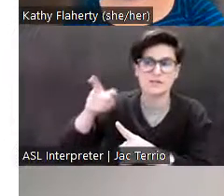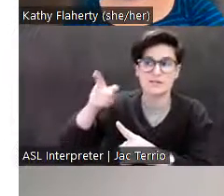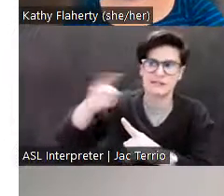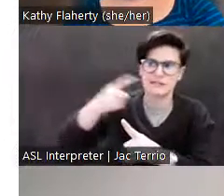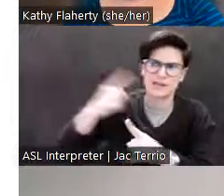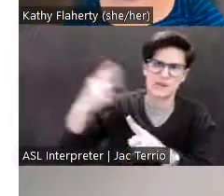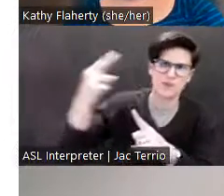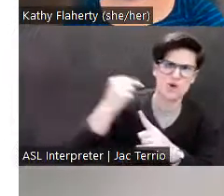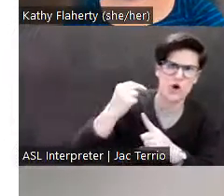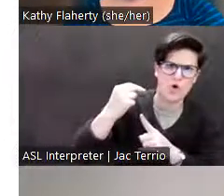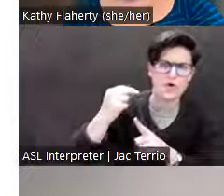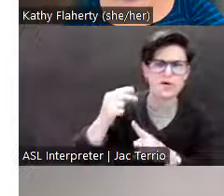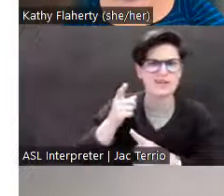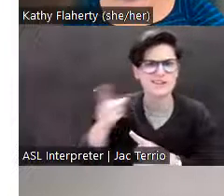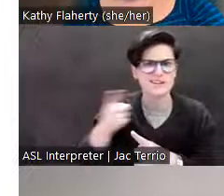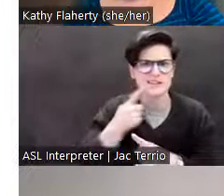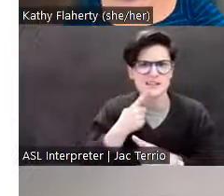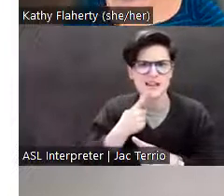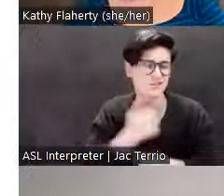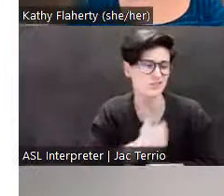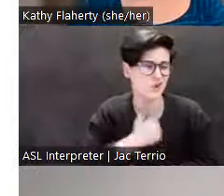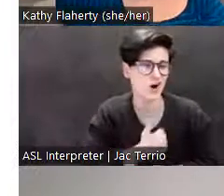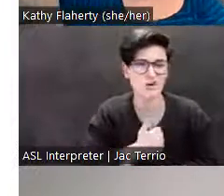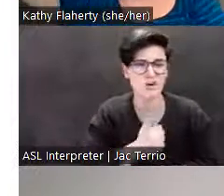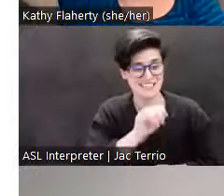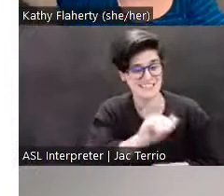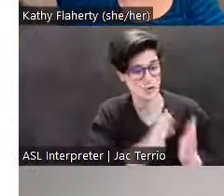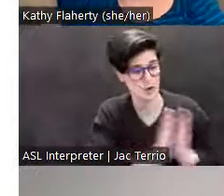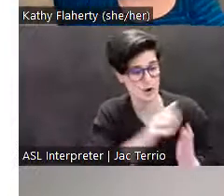15:28:10 The request You made for example, is too expensive we we can't afford that,